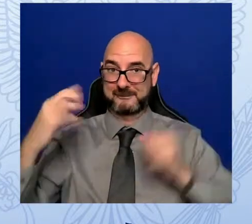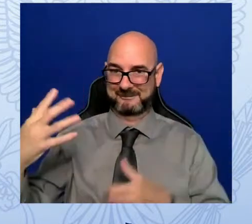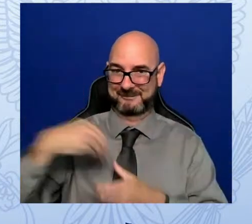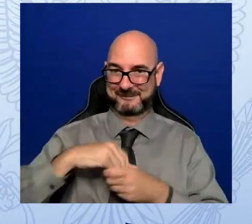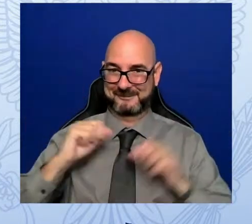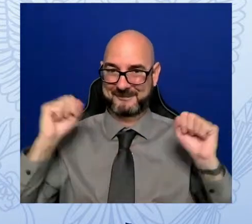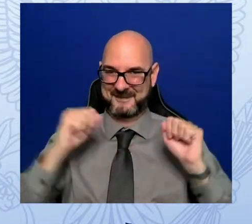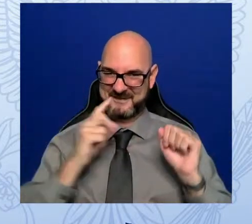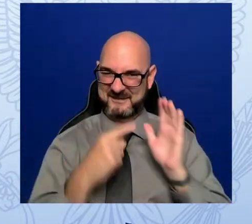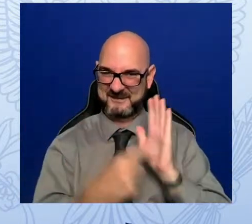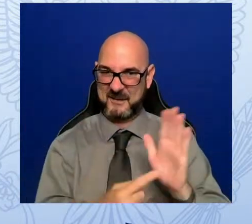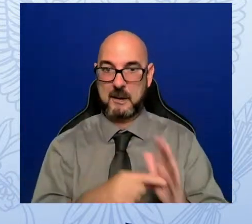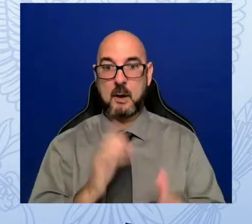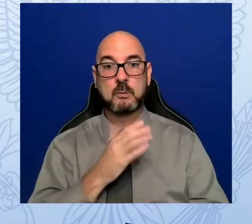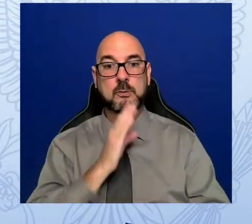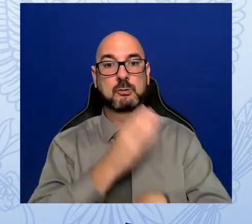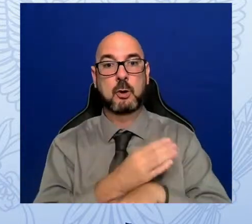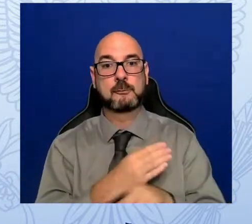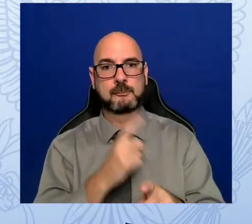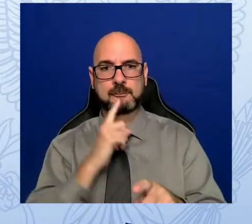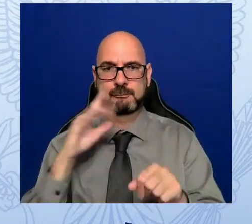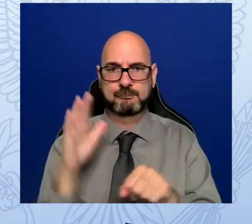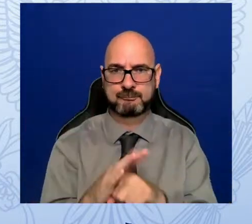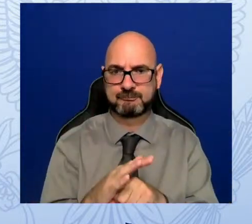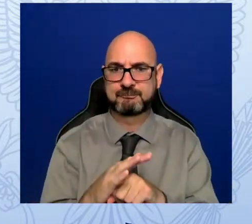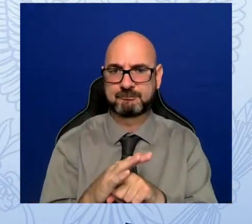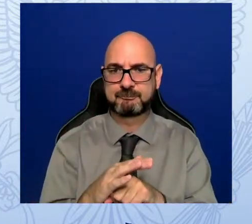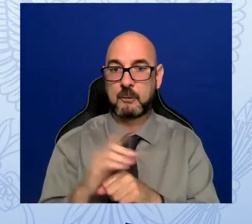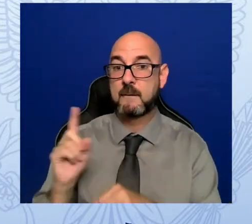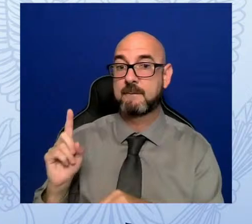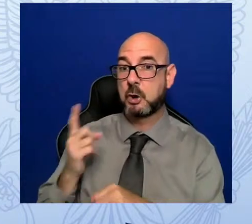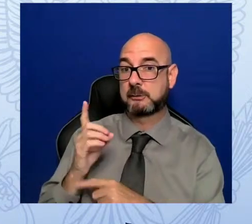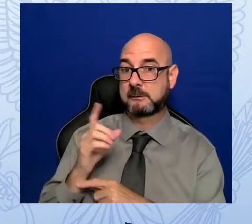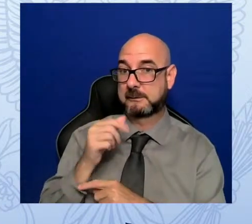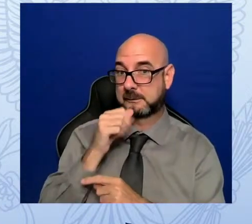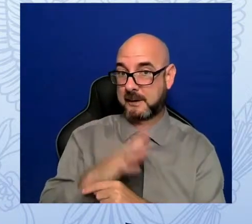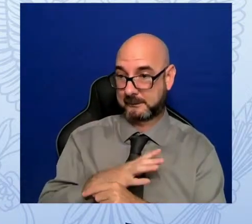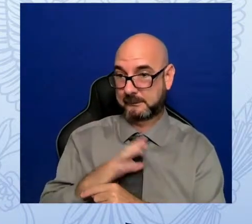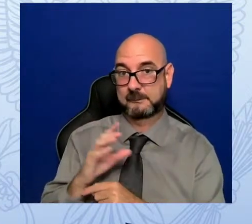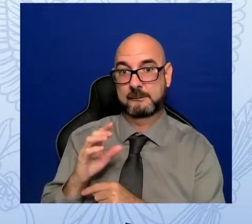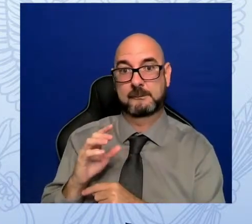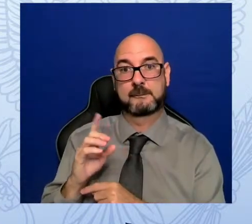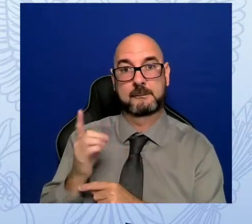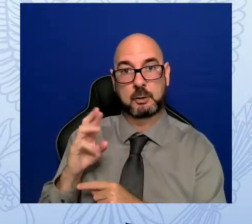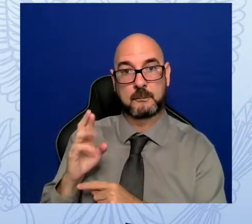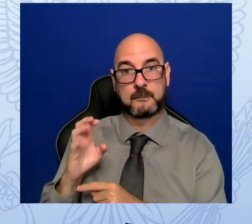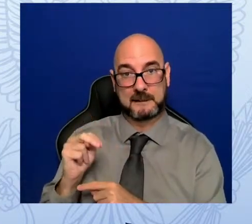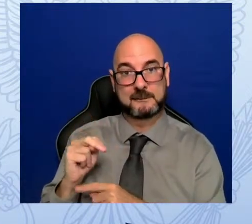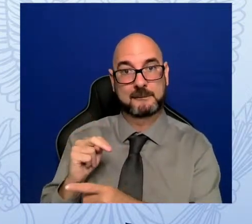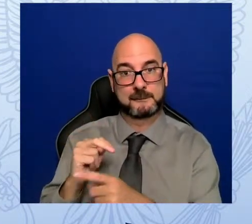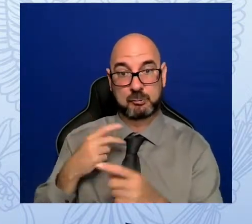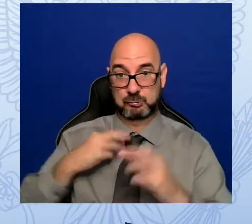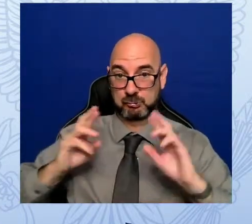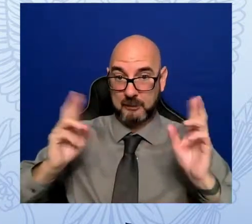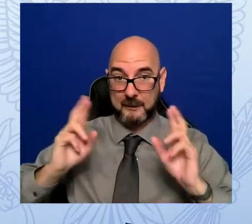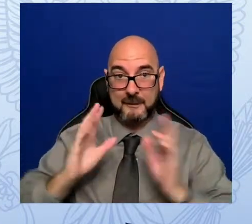First Lady Jill Biden, for hosting this event. All right. So let's get to it. All right. It's now time for the workout.